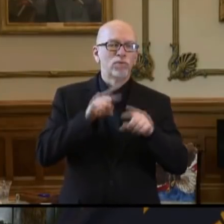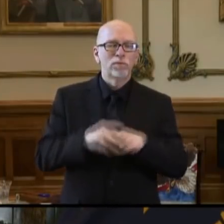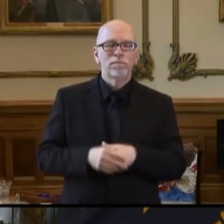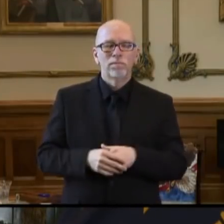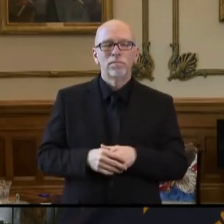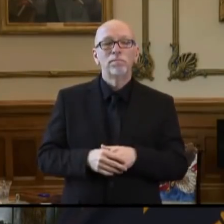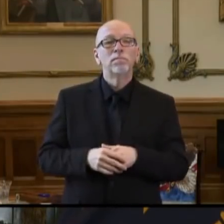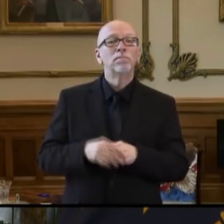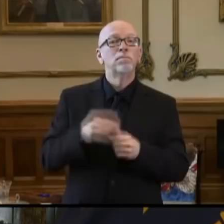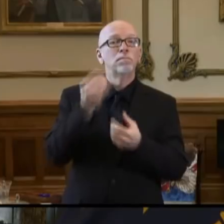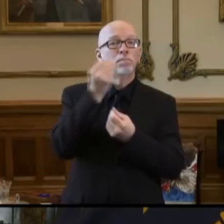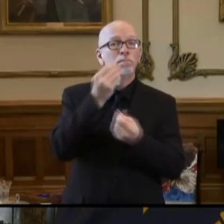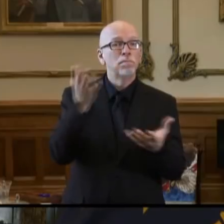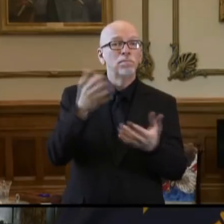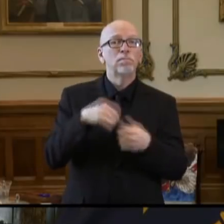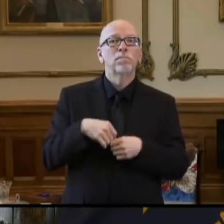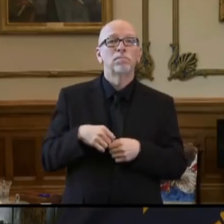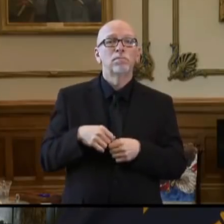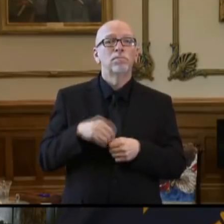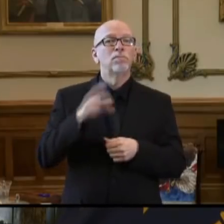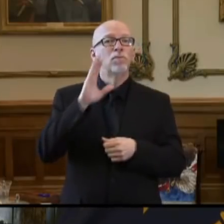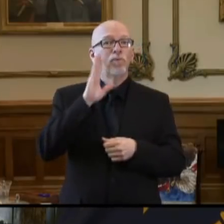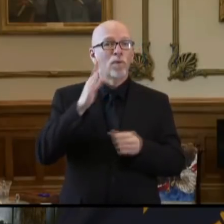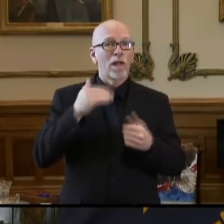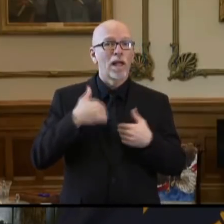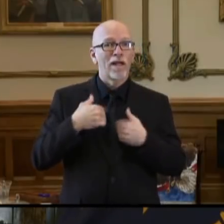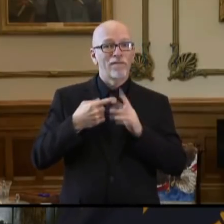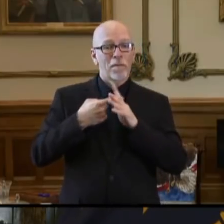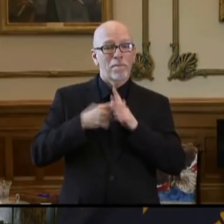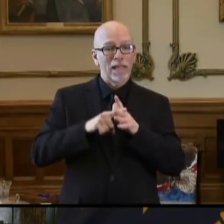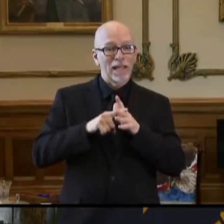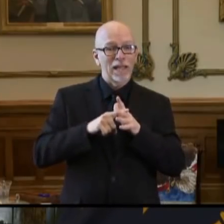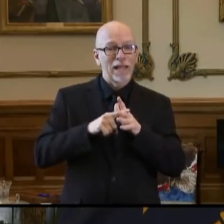. THANK YOU DOCTORS FOR THOSE IMPRESSIVE REPORTS. LADIES AND GENTLEMEN,